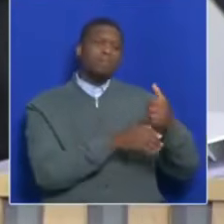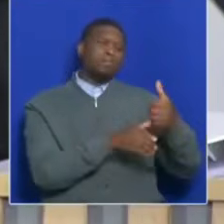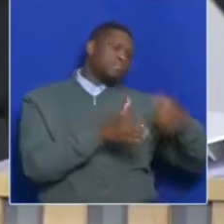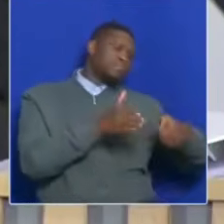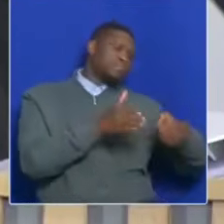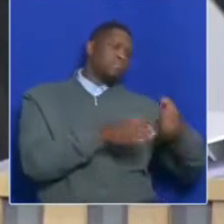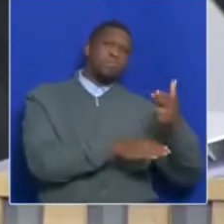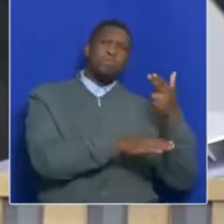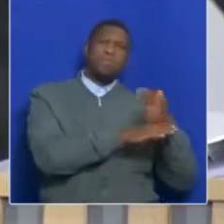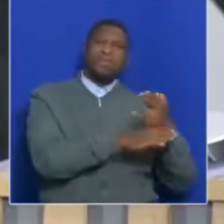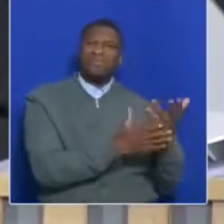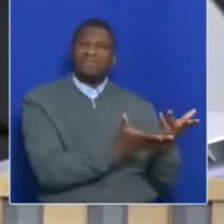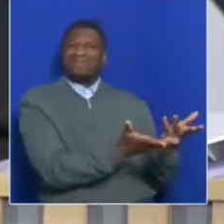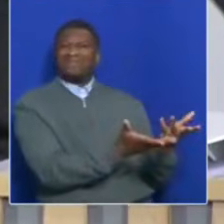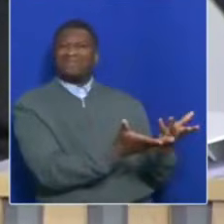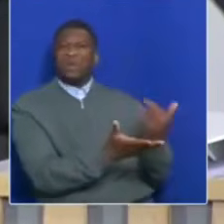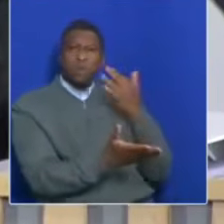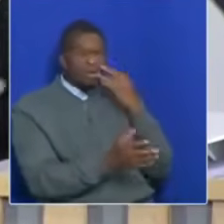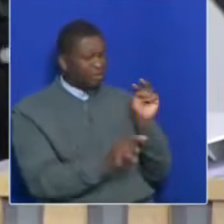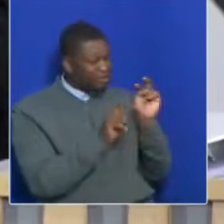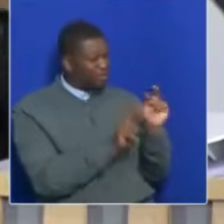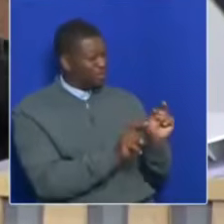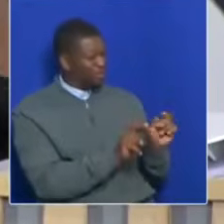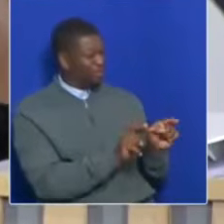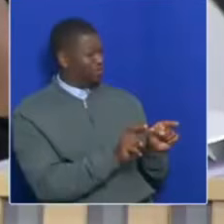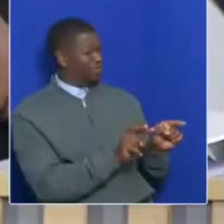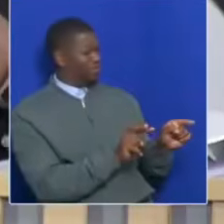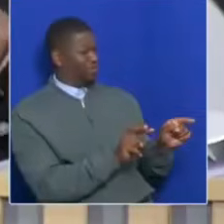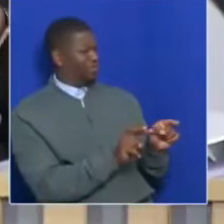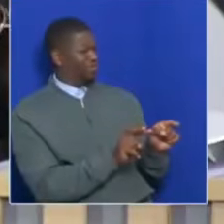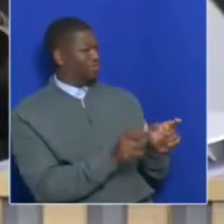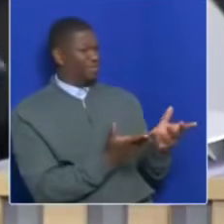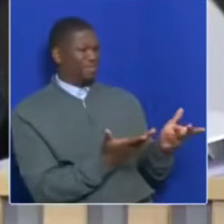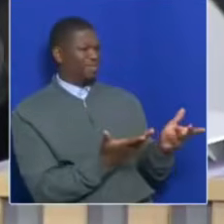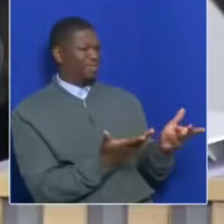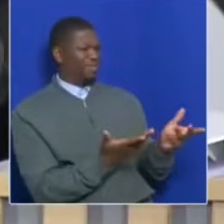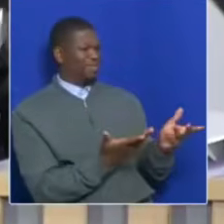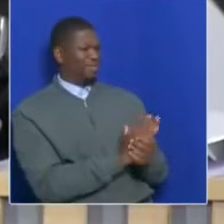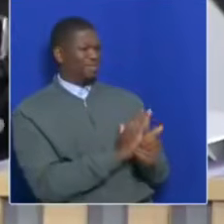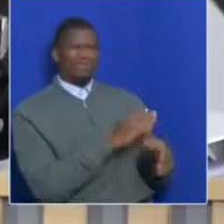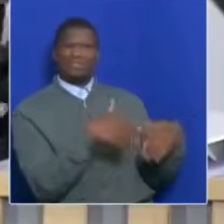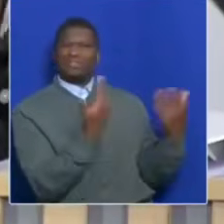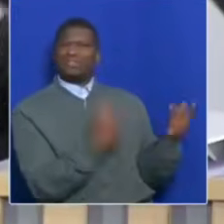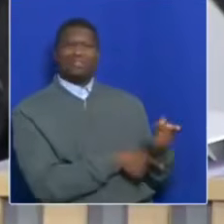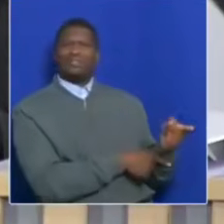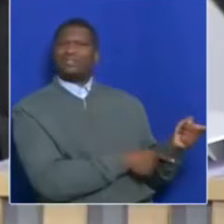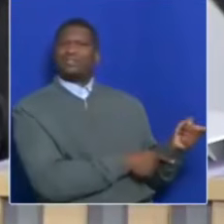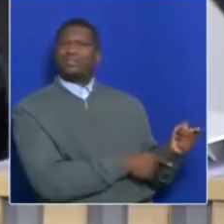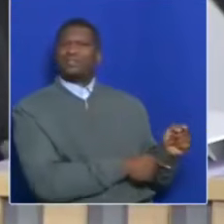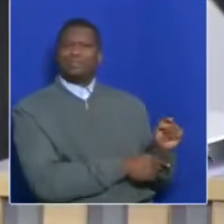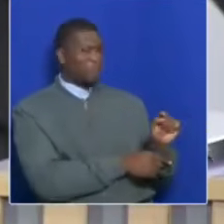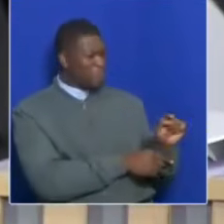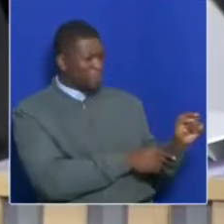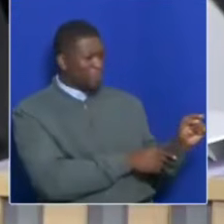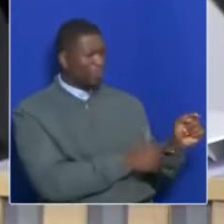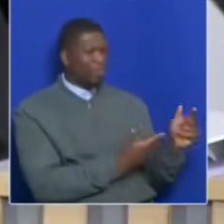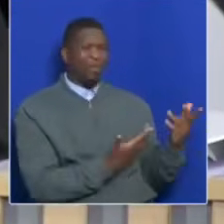were not even ready to go anywhere. They are they in their pajamas or underpants and they sleeping.